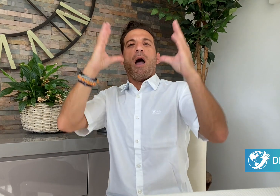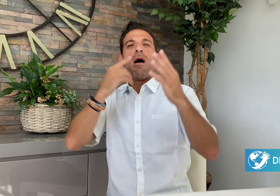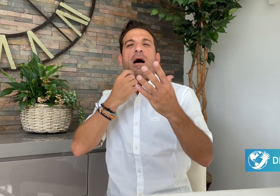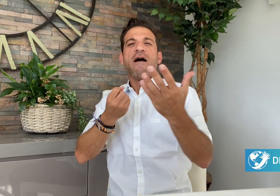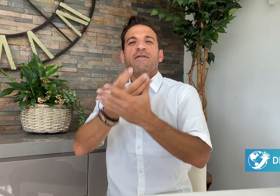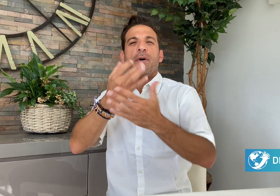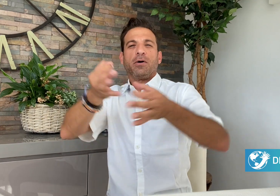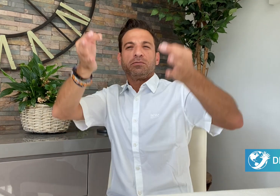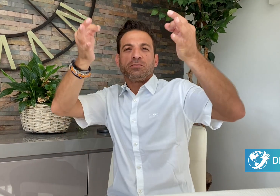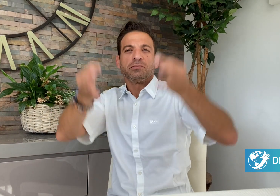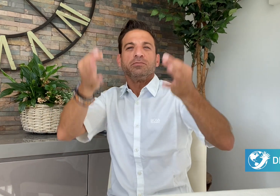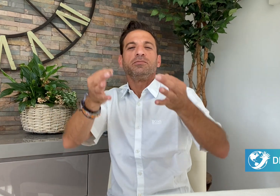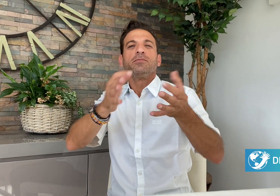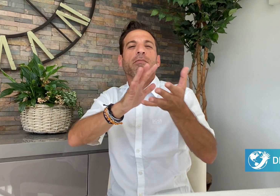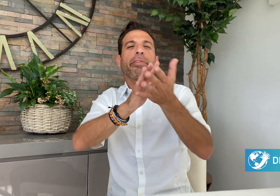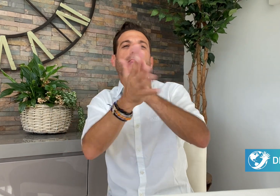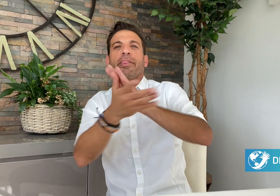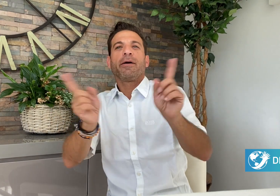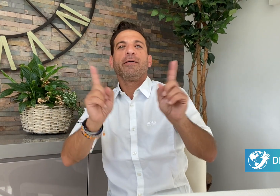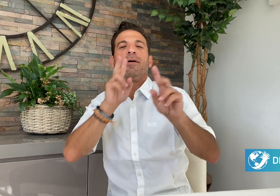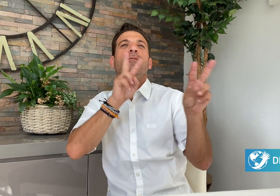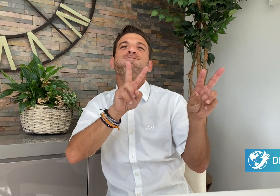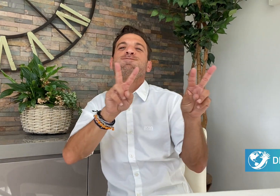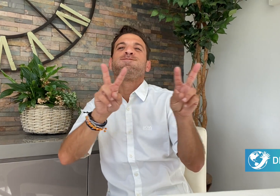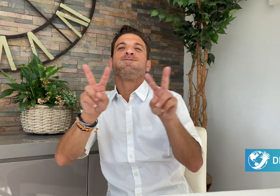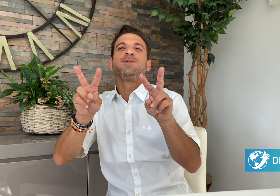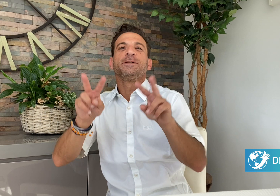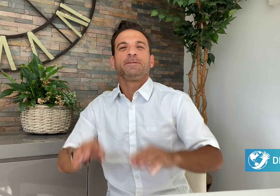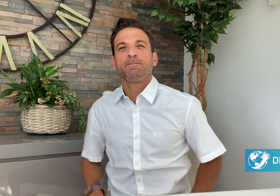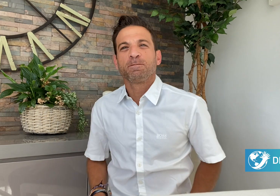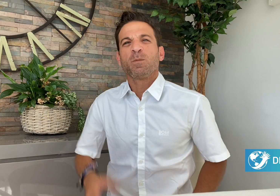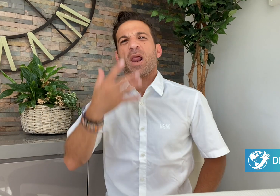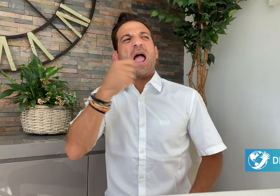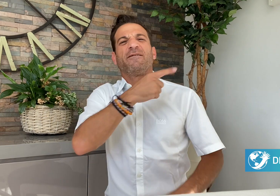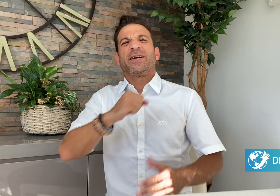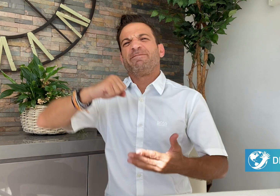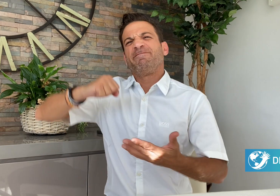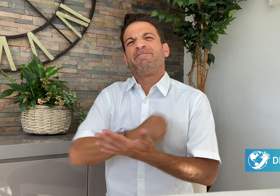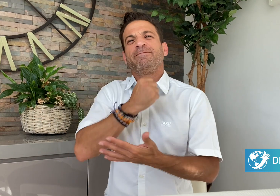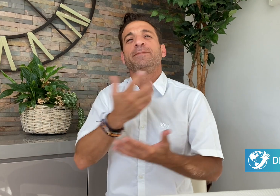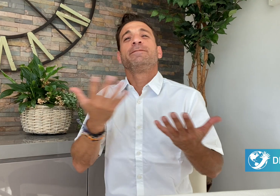in the Caribbean are able to access clear and accurate information.